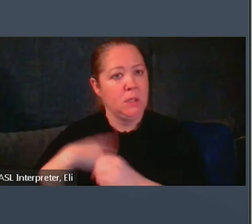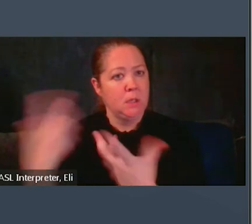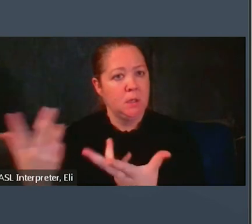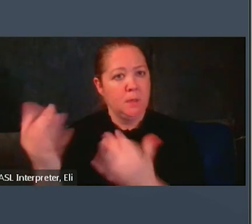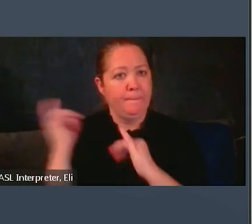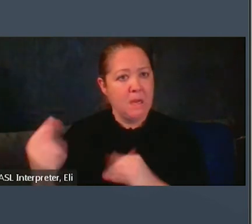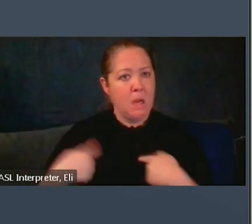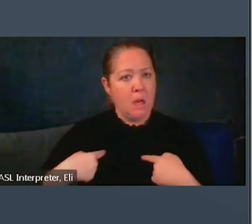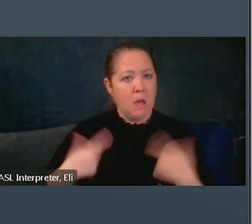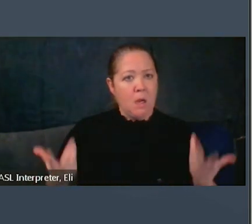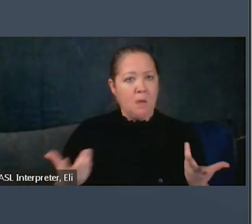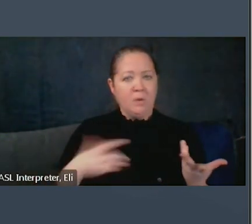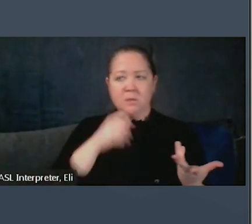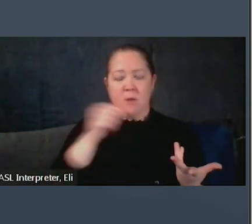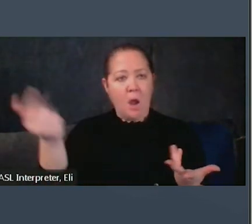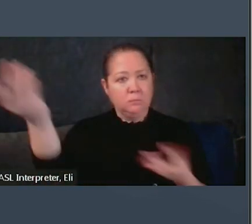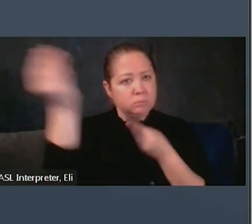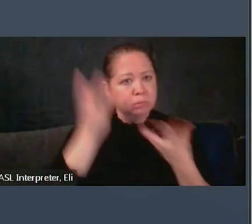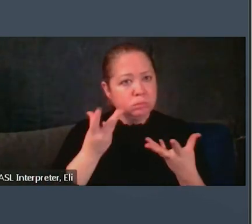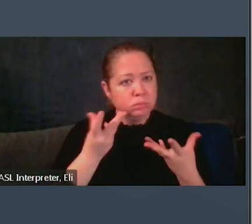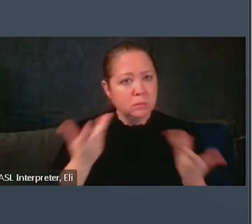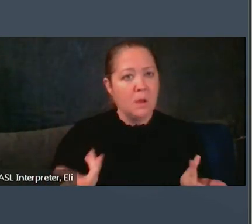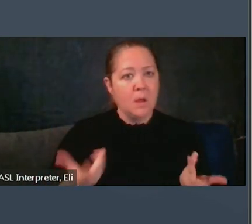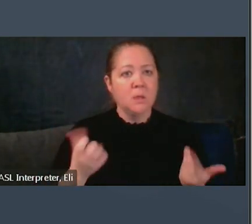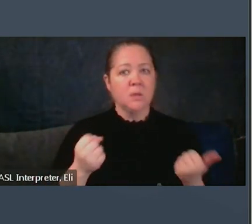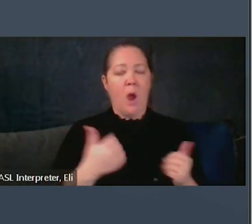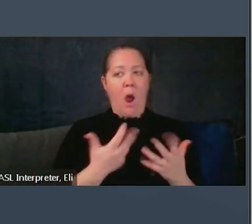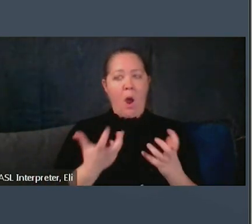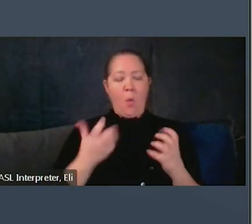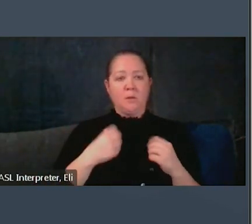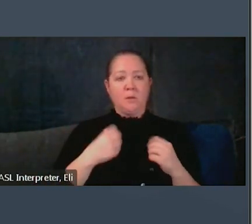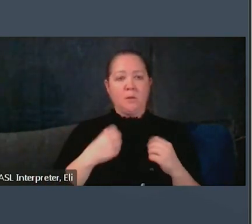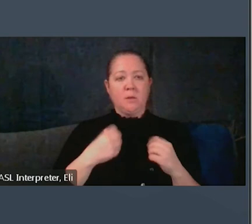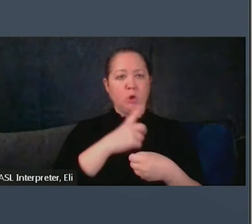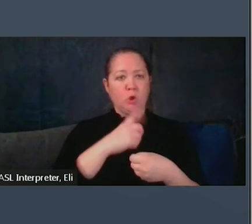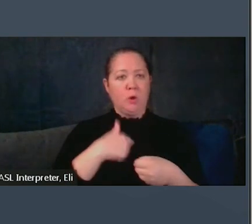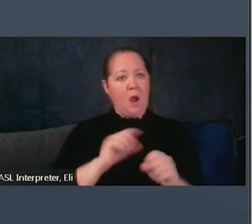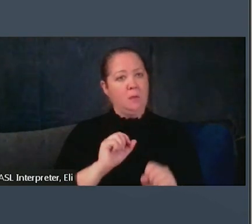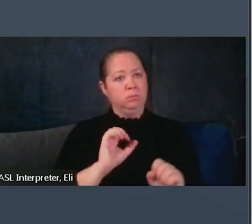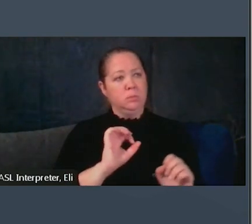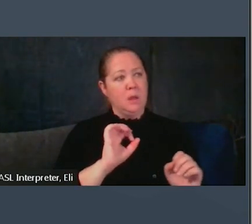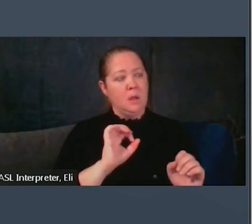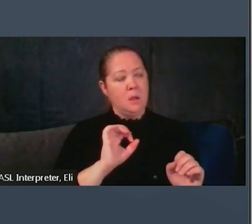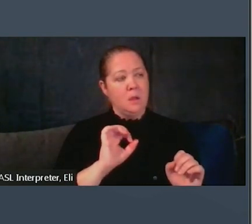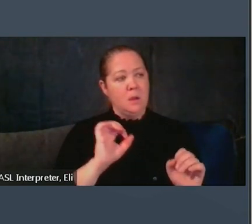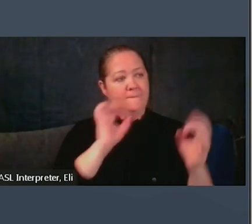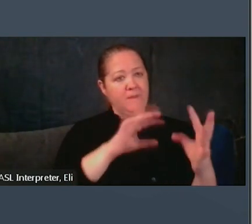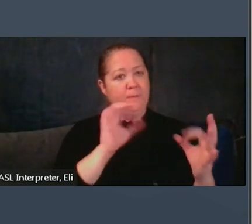and give feedback into any projects that are going on in the County. Because at this point,